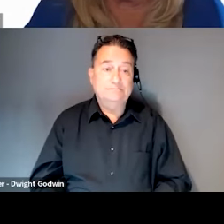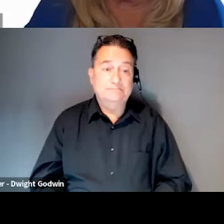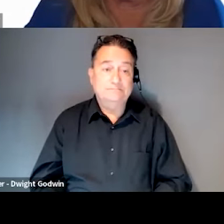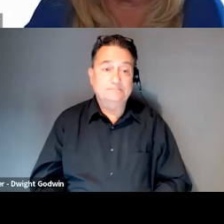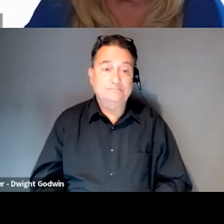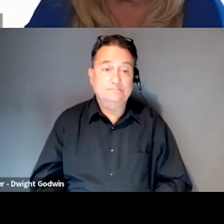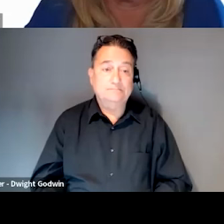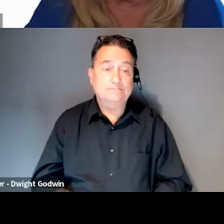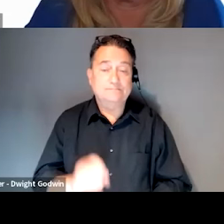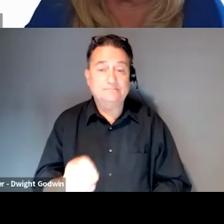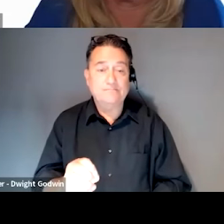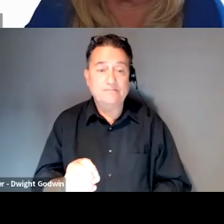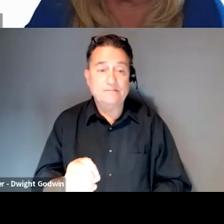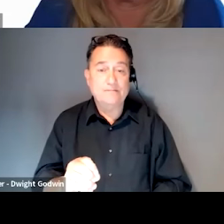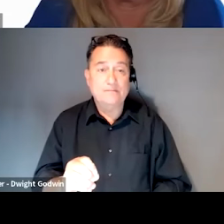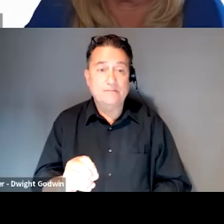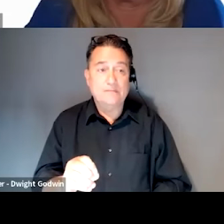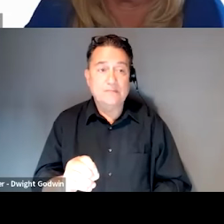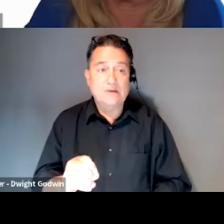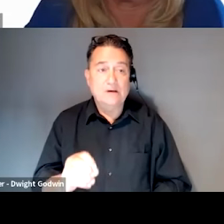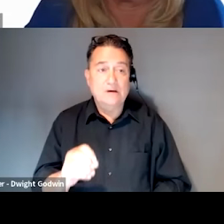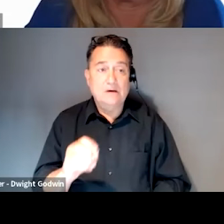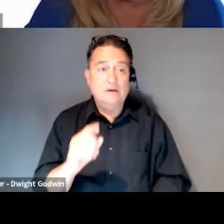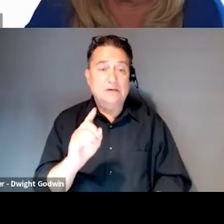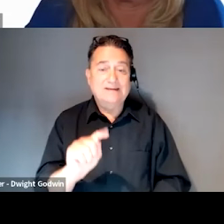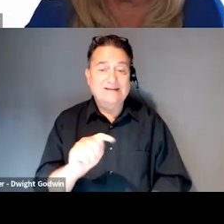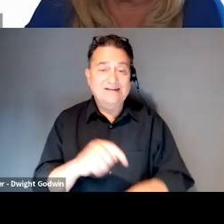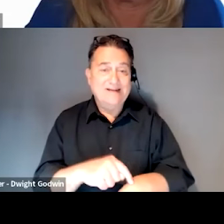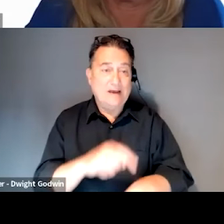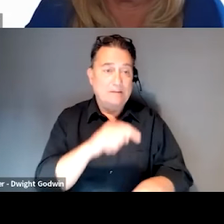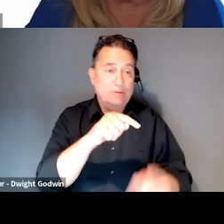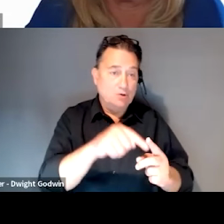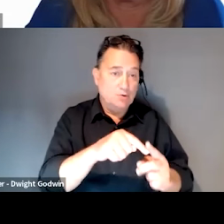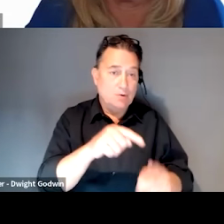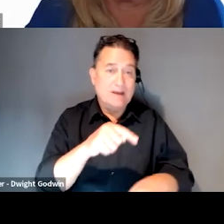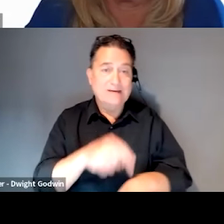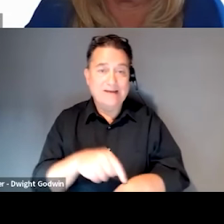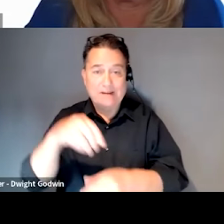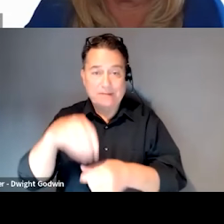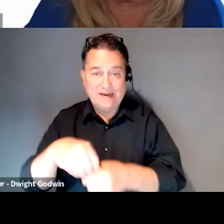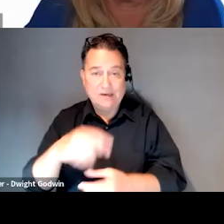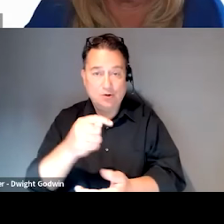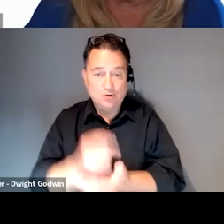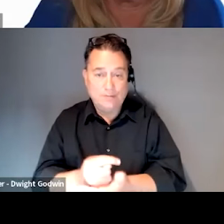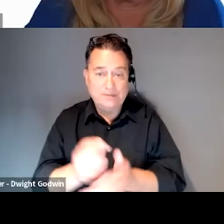So time to and time in treatment matters. What can you do to reduce the time